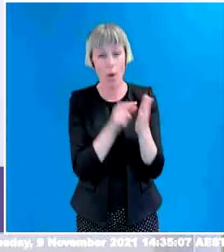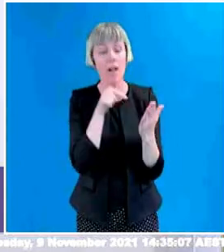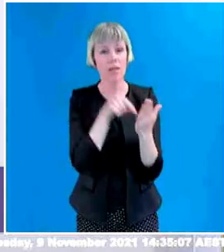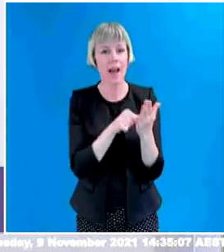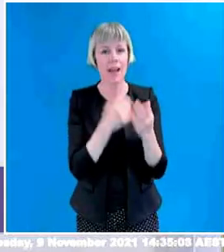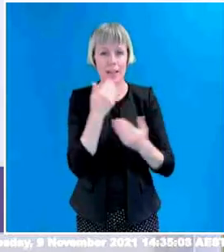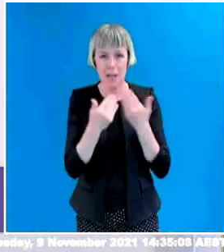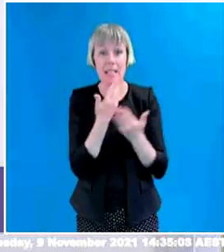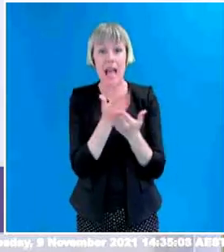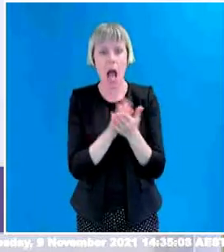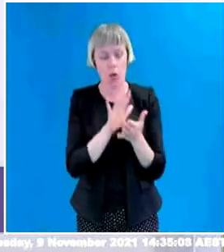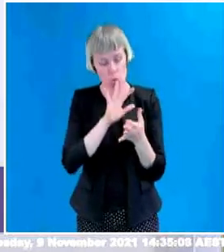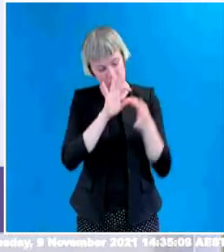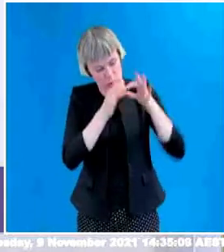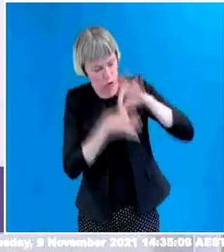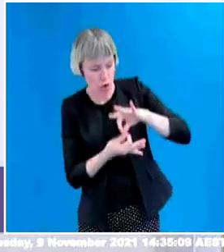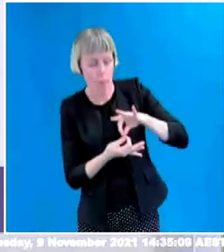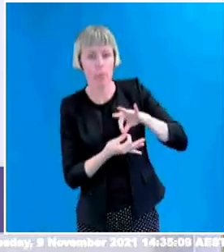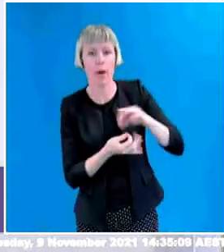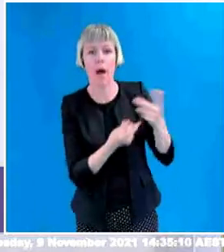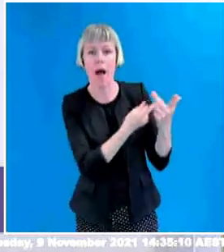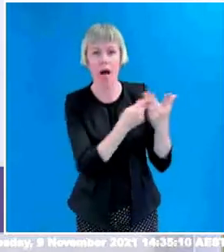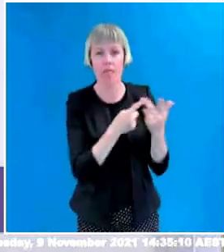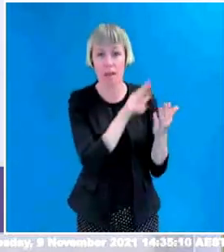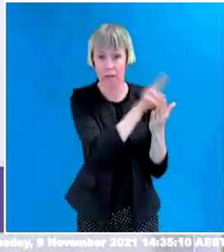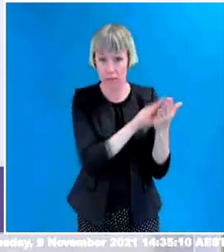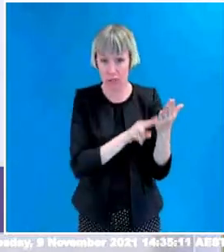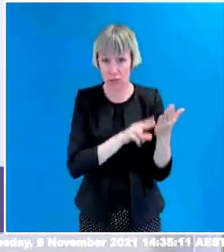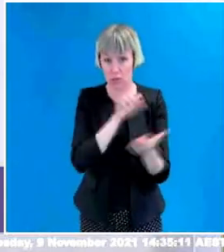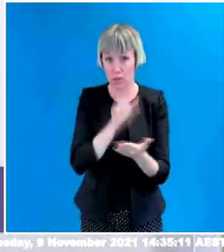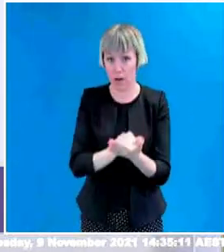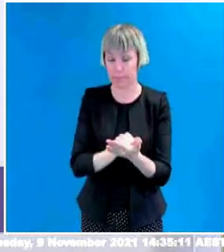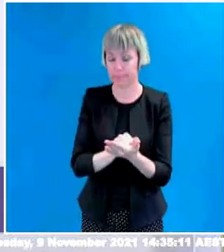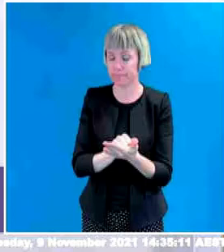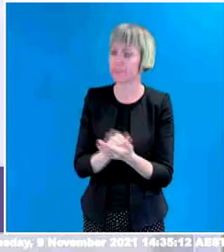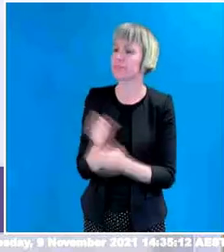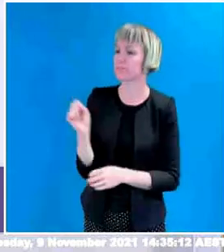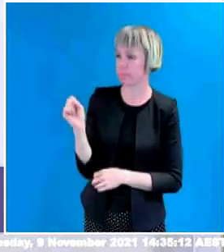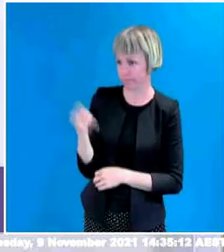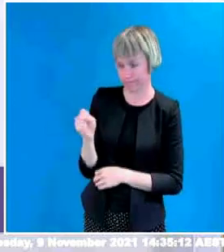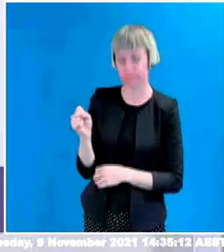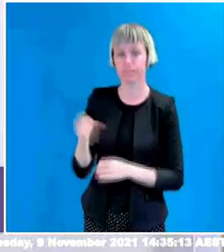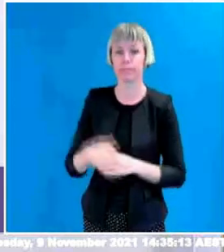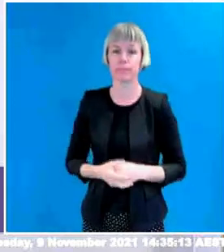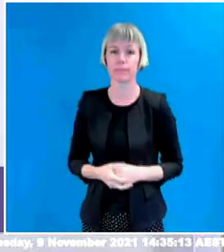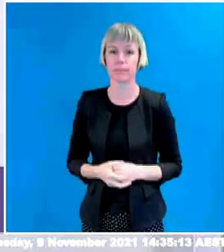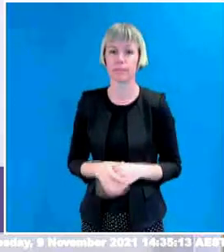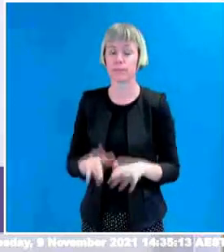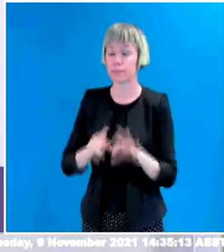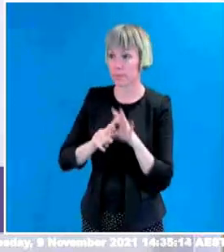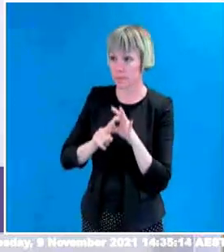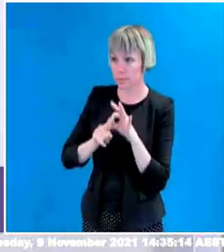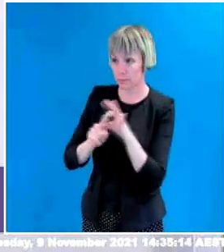That's correct. When it comes to the next step of incorporation and